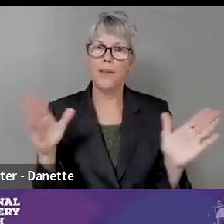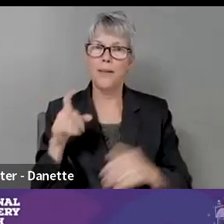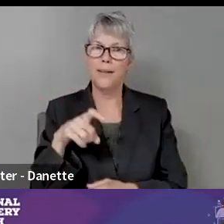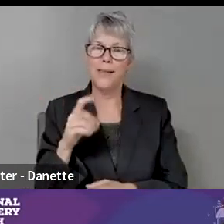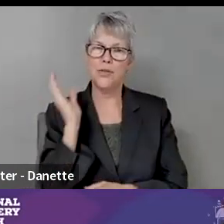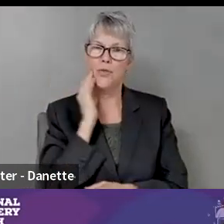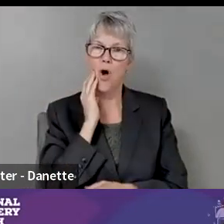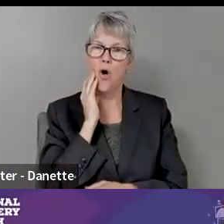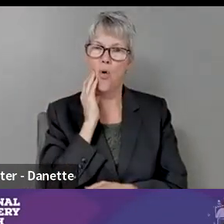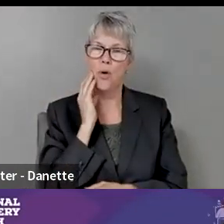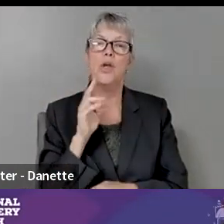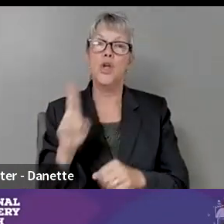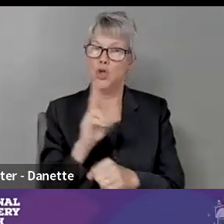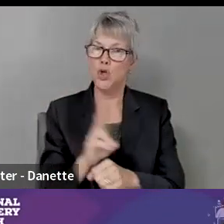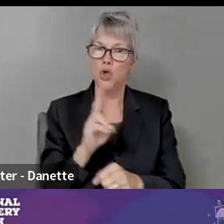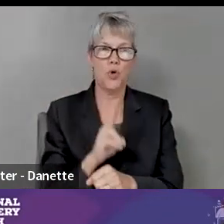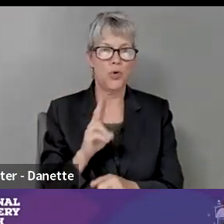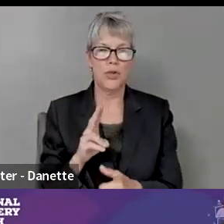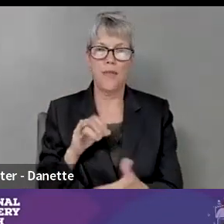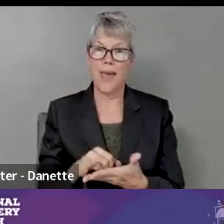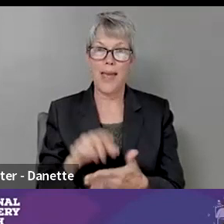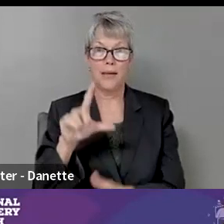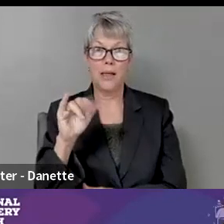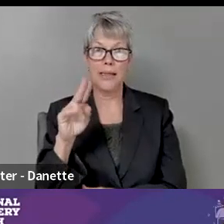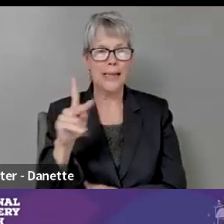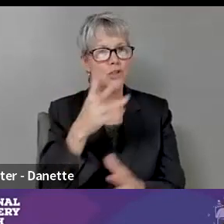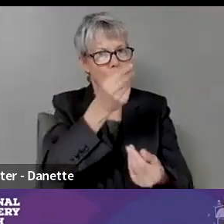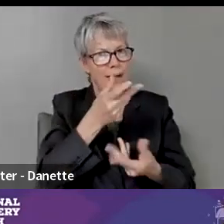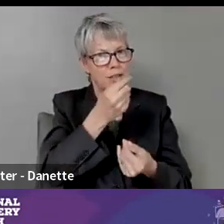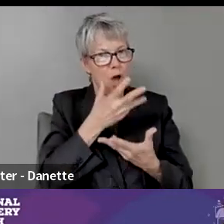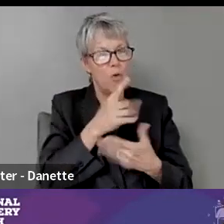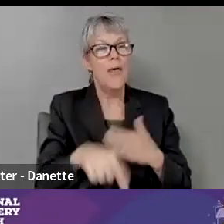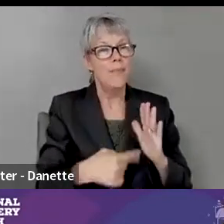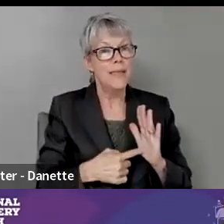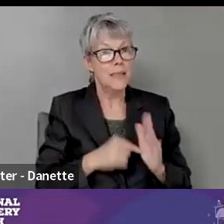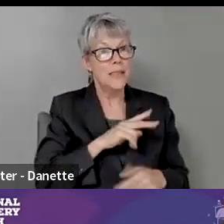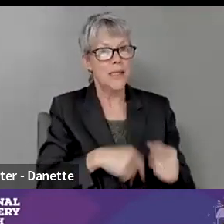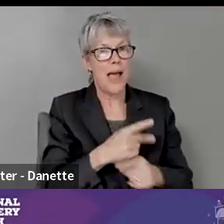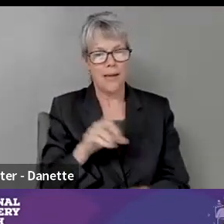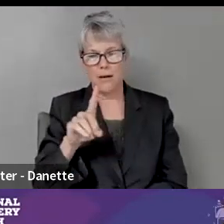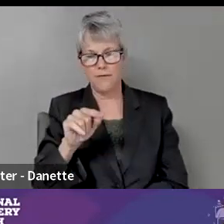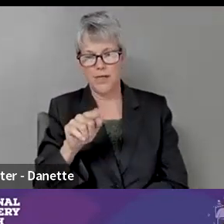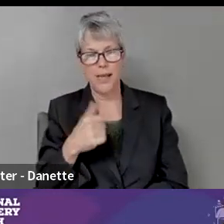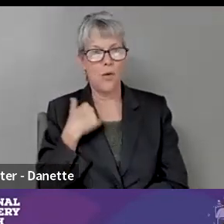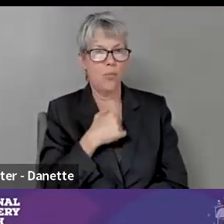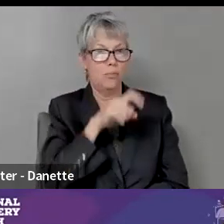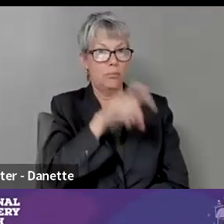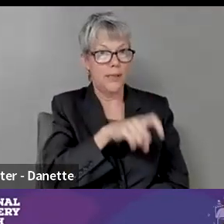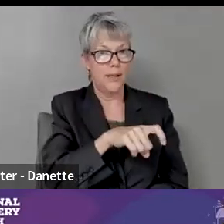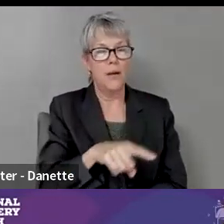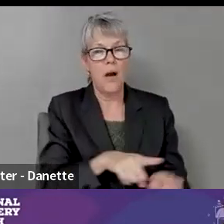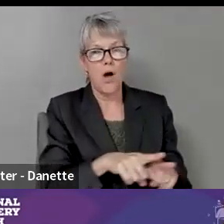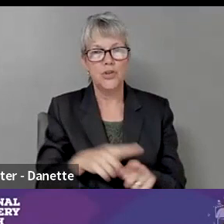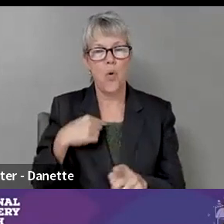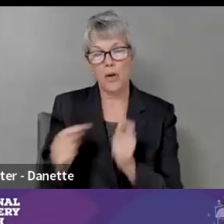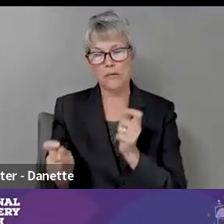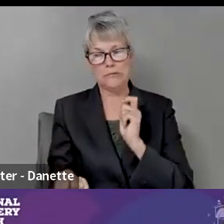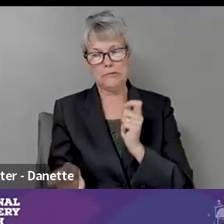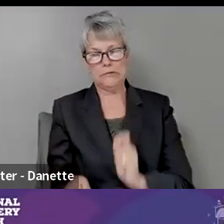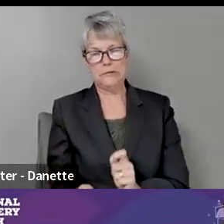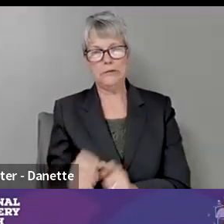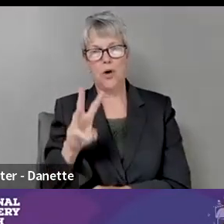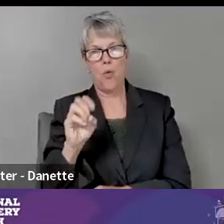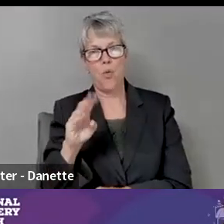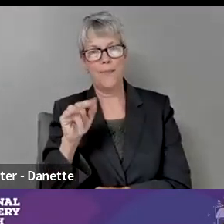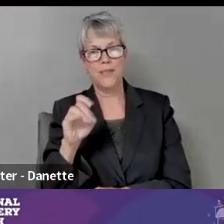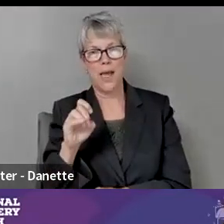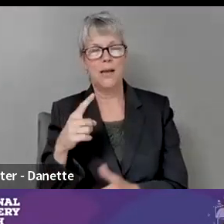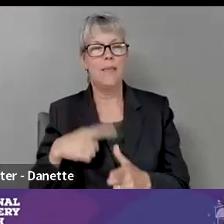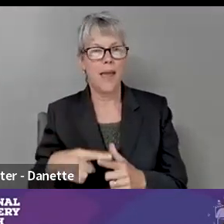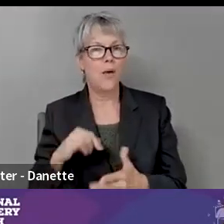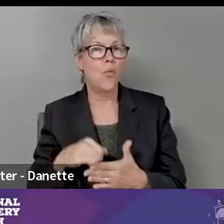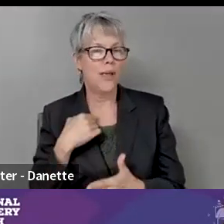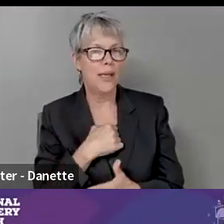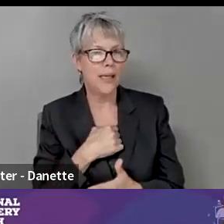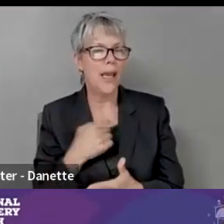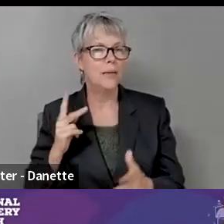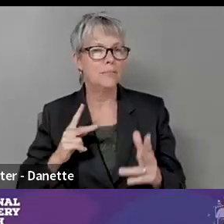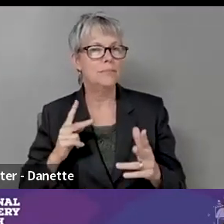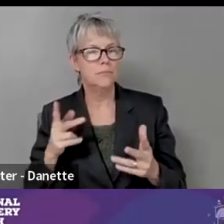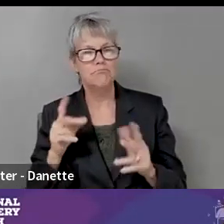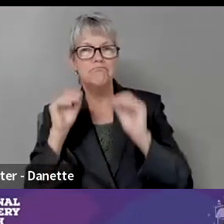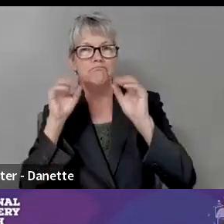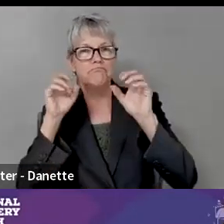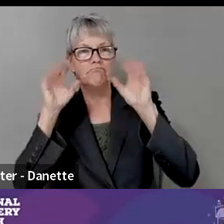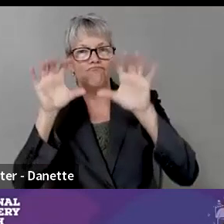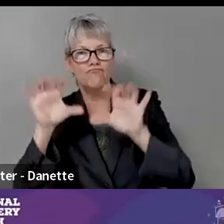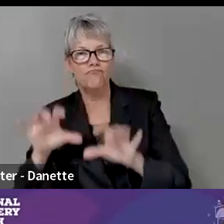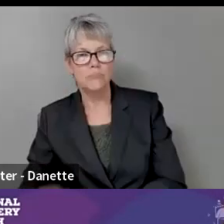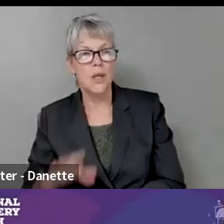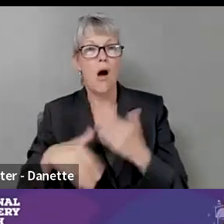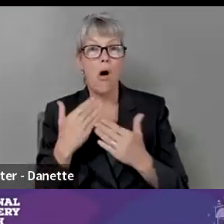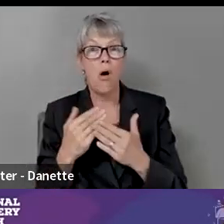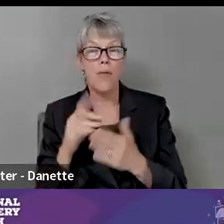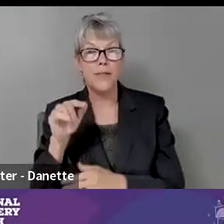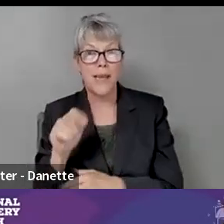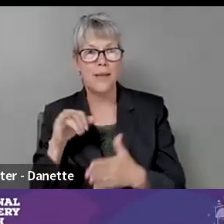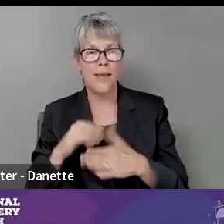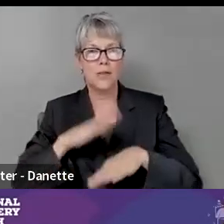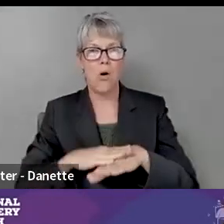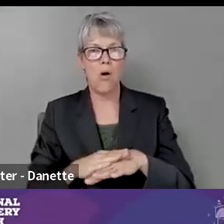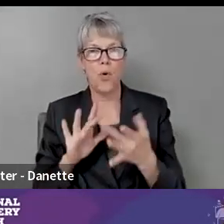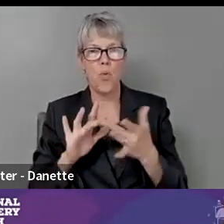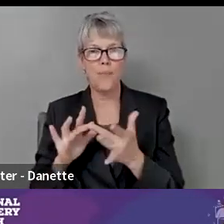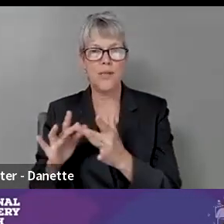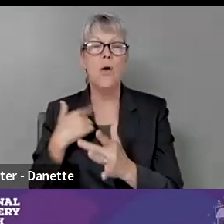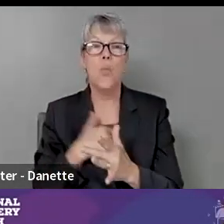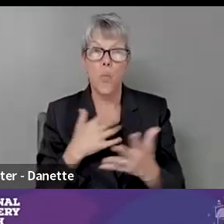Kelly Crosbie (she/her): Please use that use that link to let us know. Like this is the kind of data i'm actually talking about. But we are working to revamp our website. So people know how to find the data that is actually published, but also, you know, revamping some of the things that we are publishing, because we want the kind of data that you all need to see out there